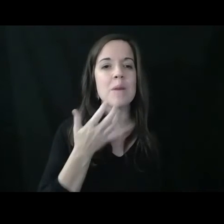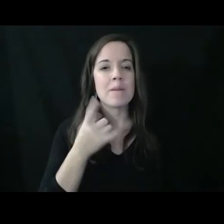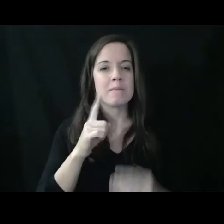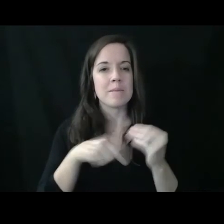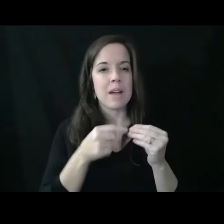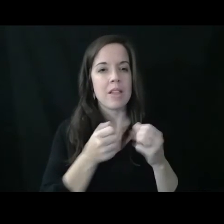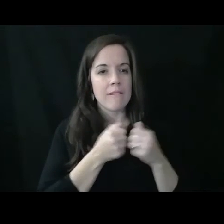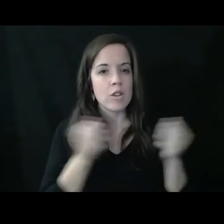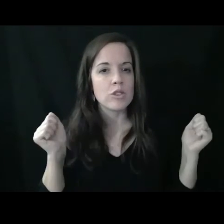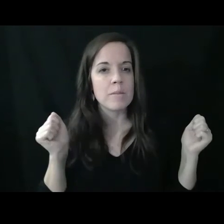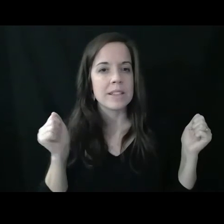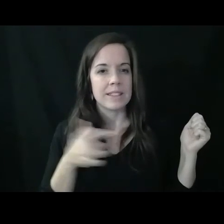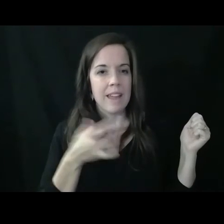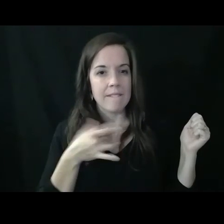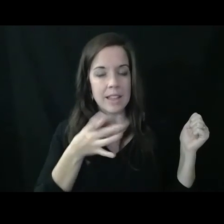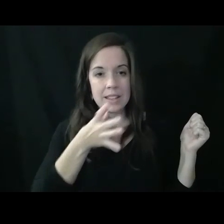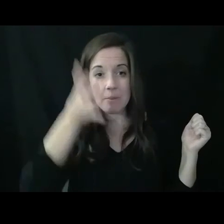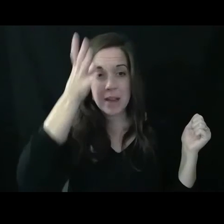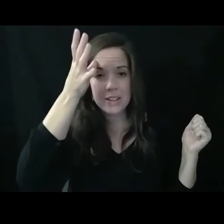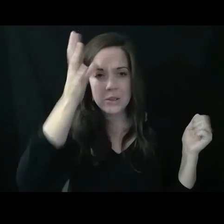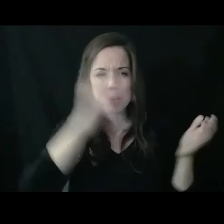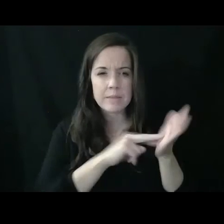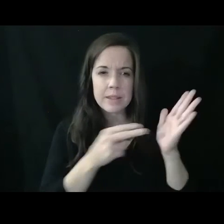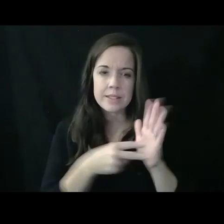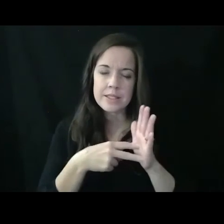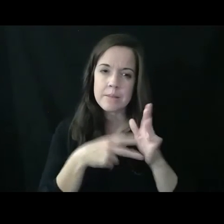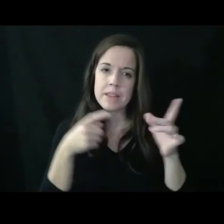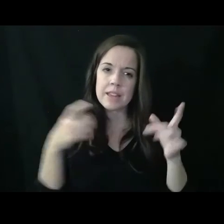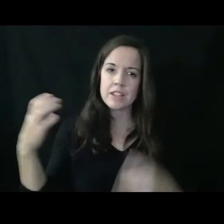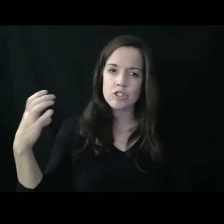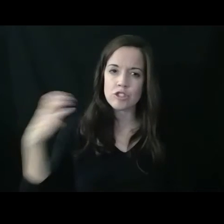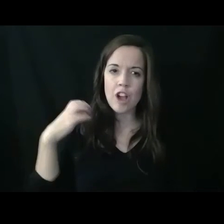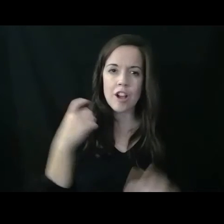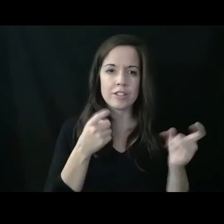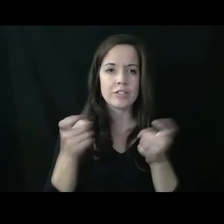that I felt as a parent. About what it means to be in charge of keeping other people alive.